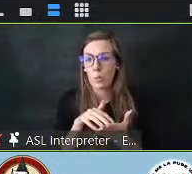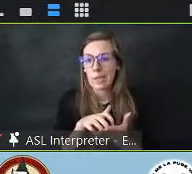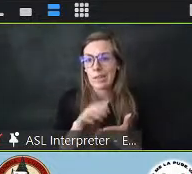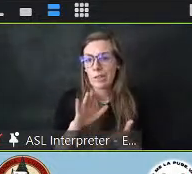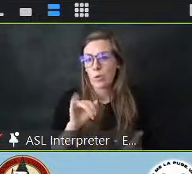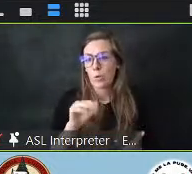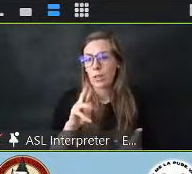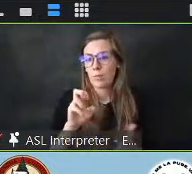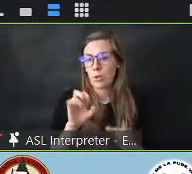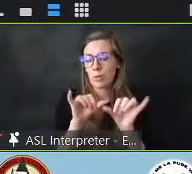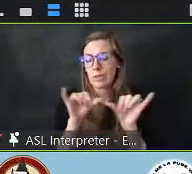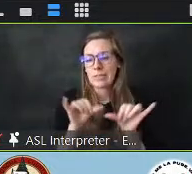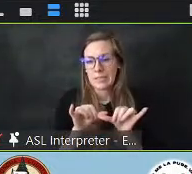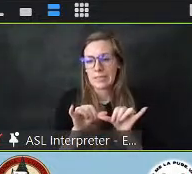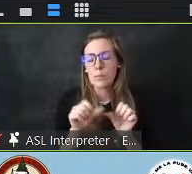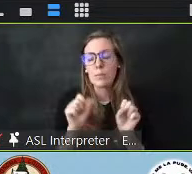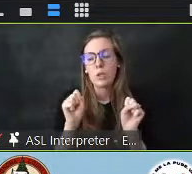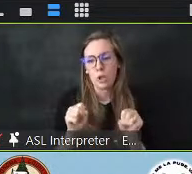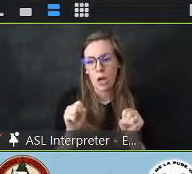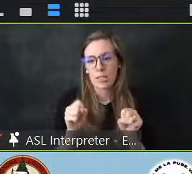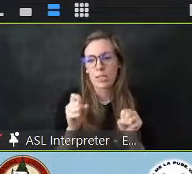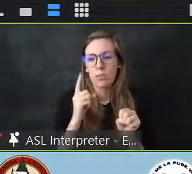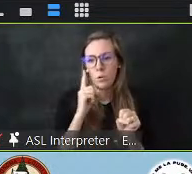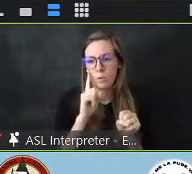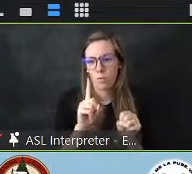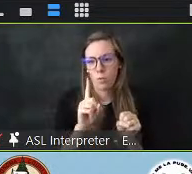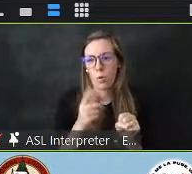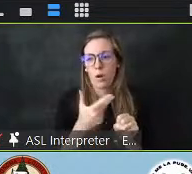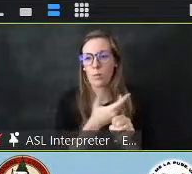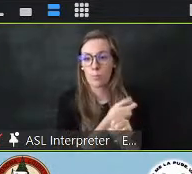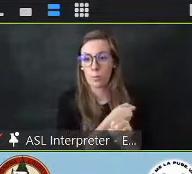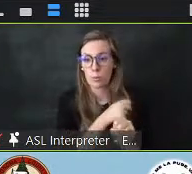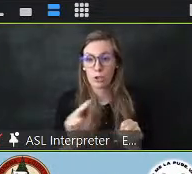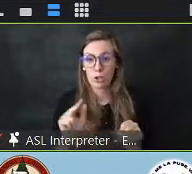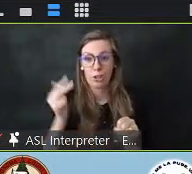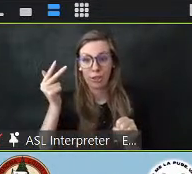a certain amount of percentage of people who have been hospitalized